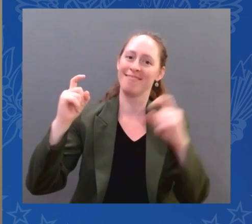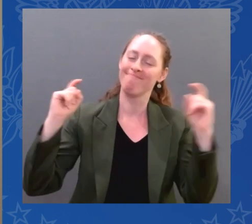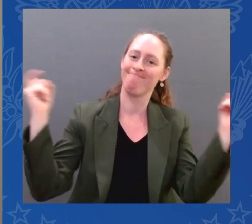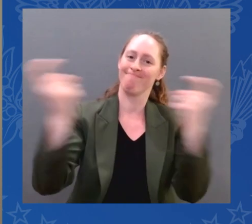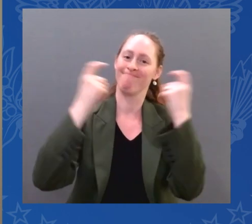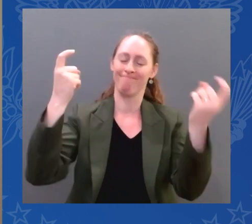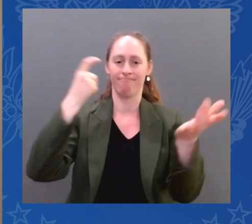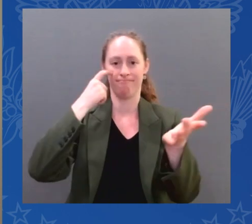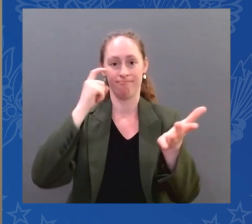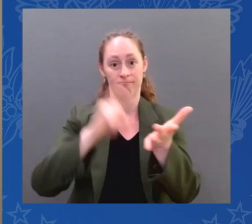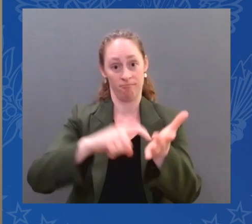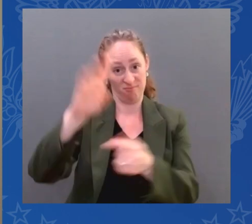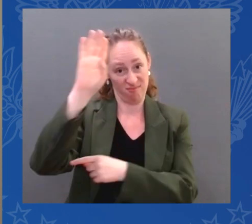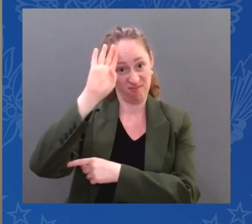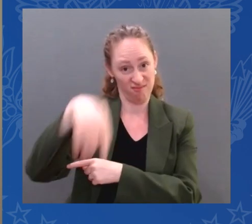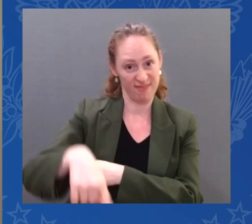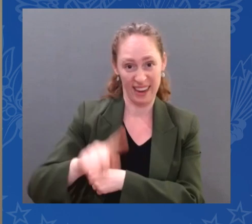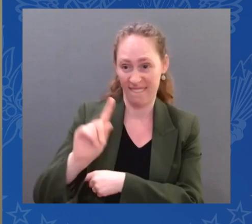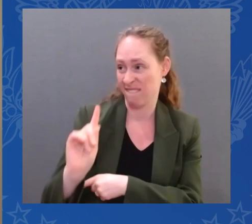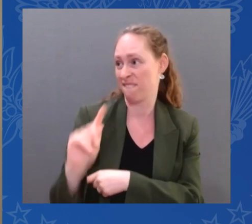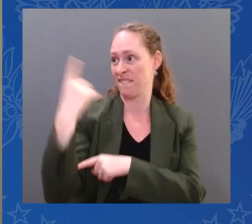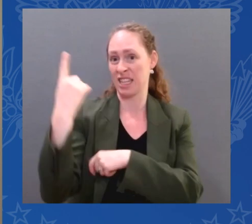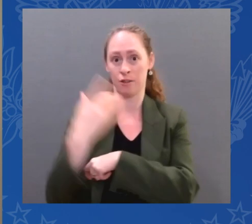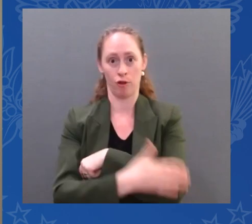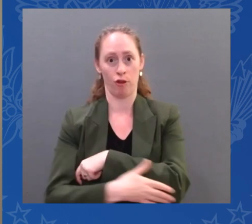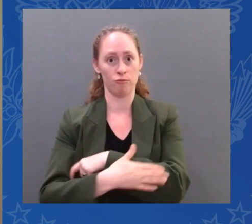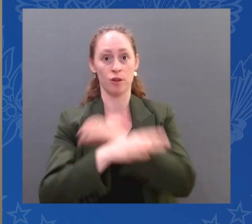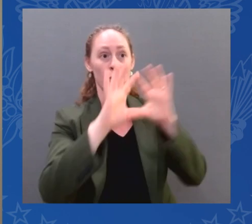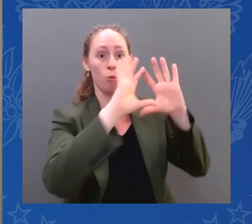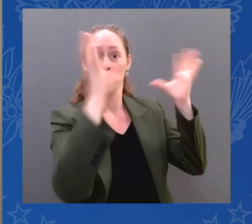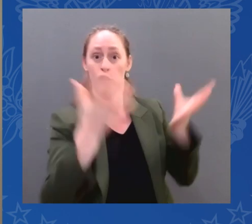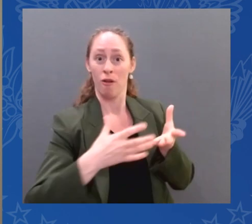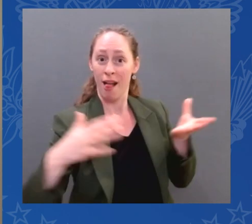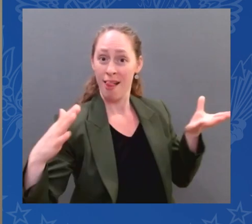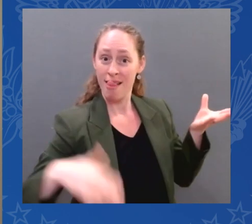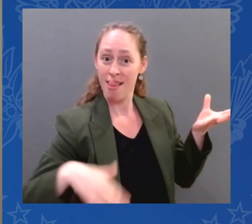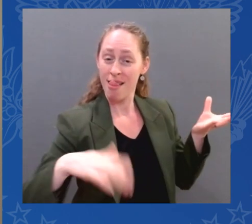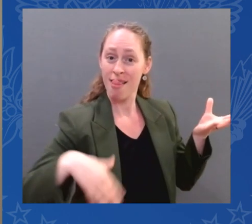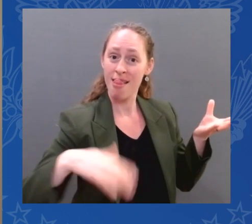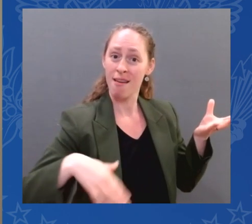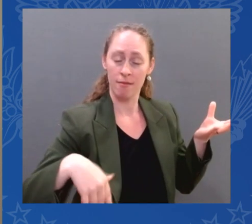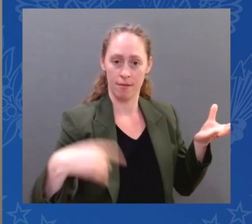to offer safe and effective COVID-19 vaccines for children as young as six months old.